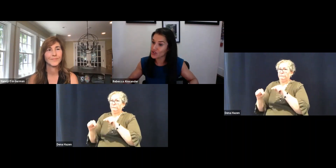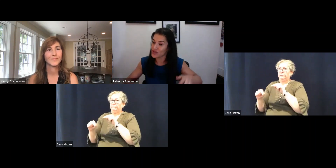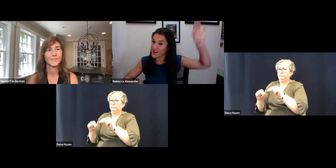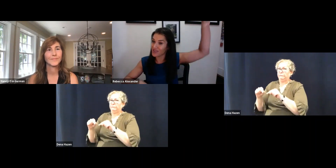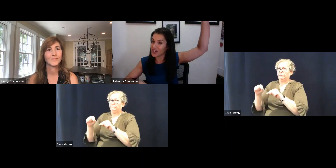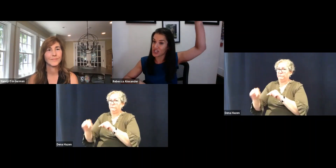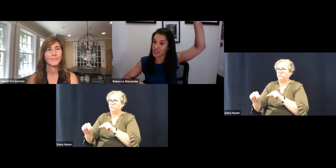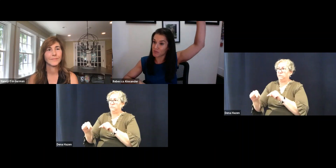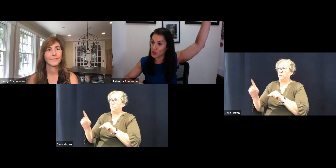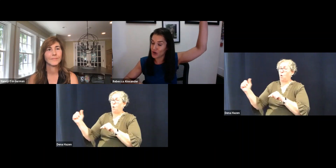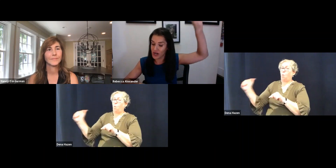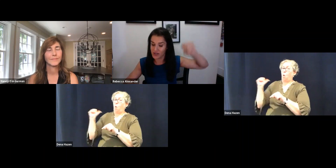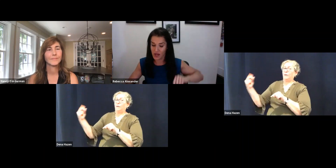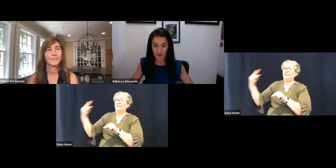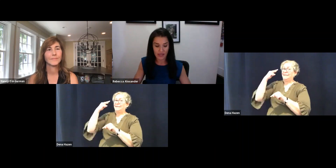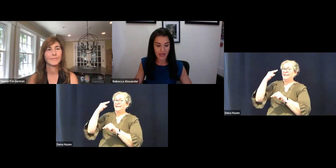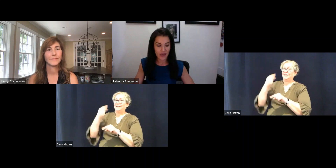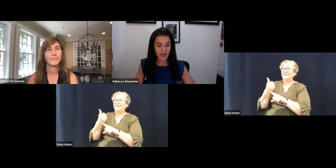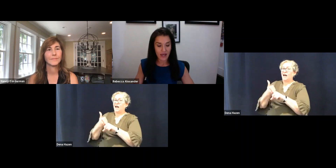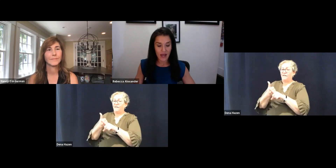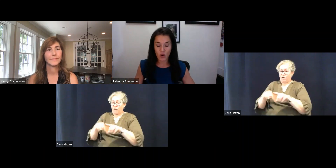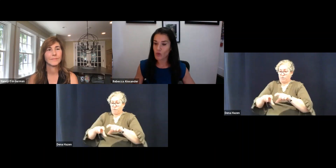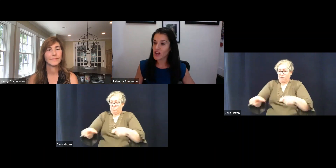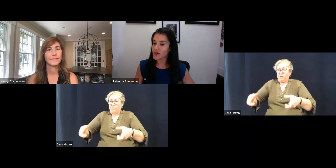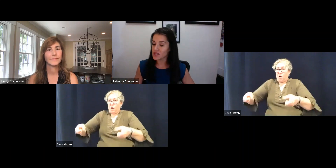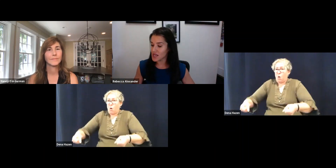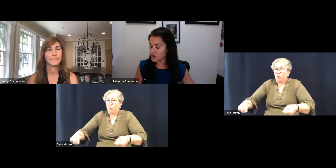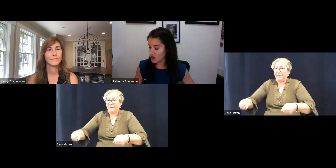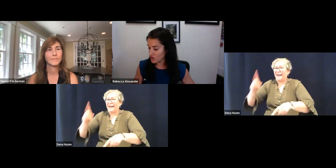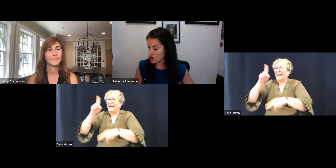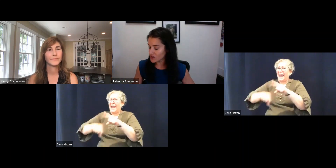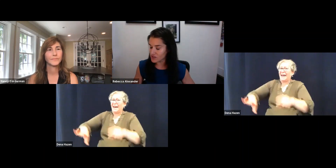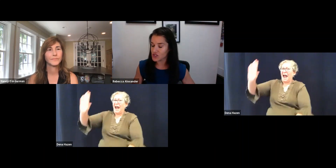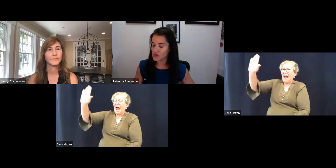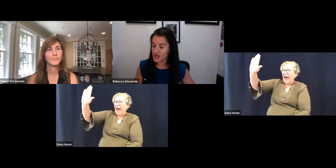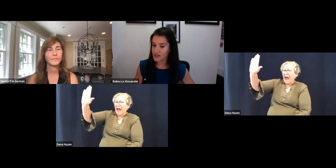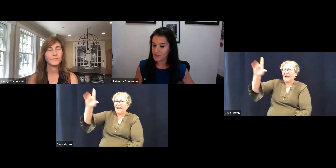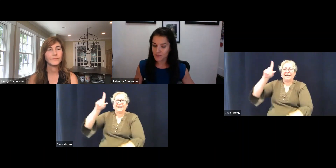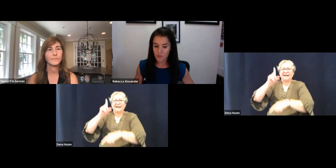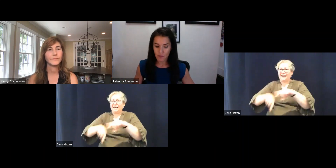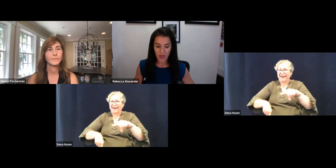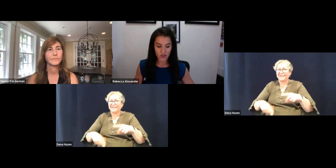so it's not like she can put her hand up. And when we got to the other end of the street,